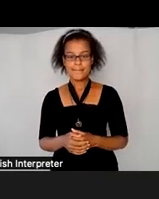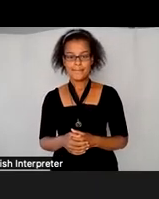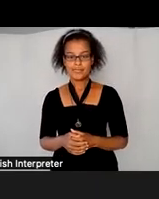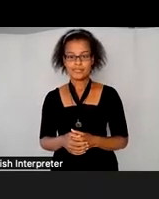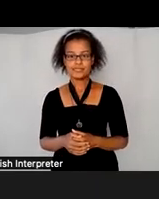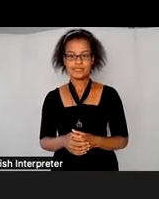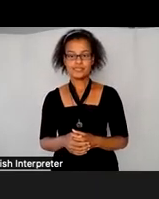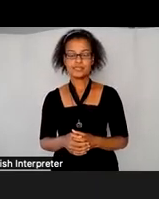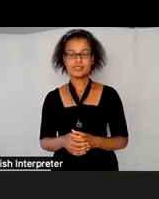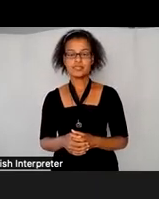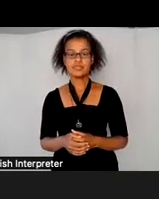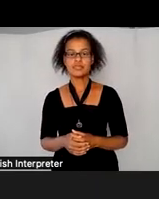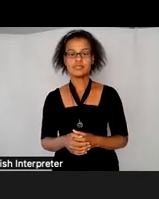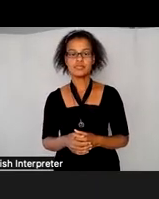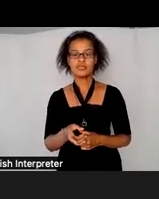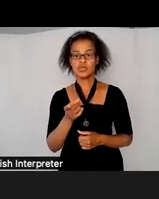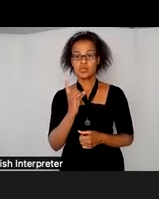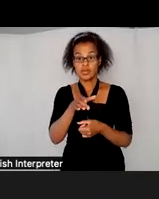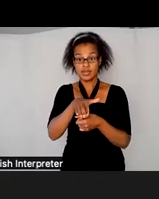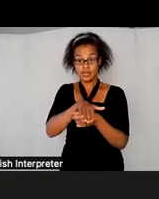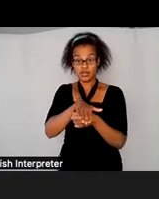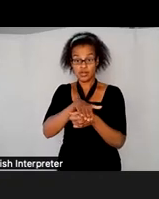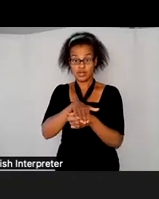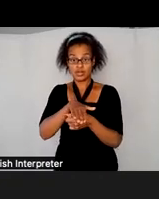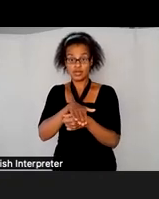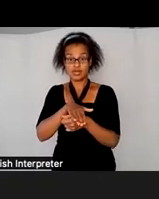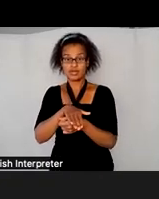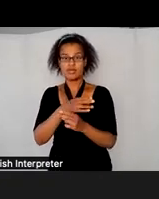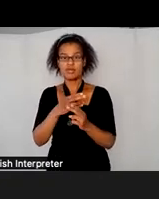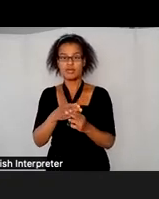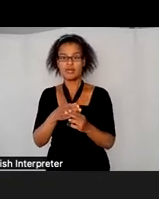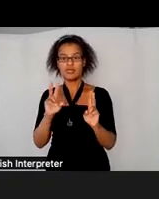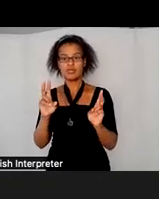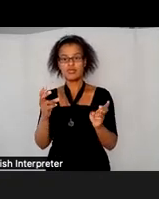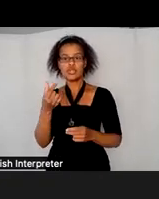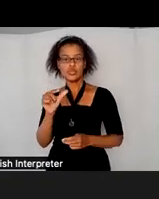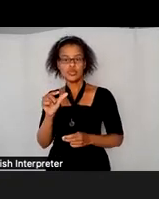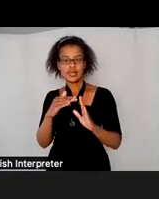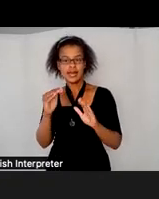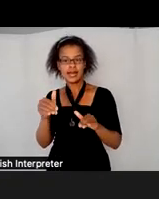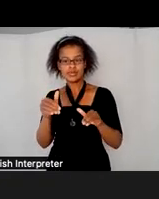So one of the spaces that we have at the farm is our greenhouse.